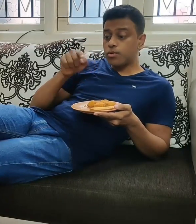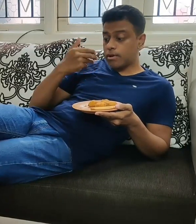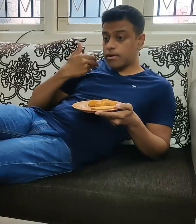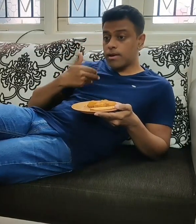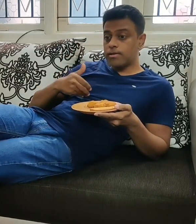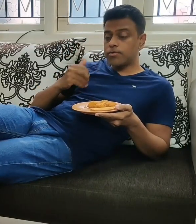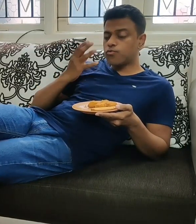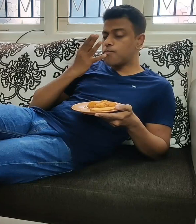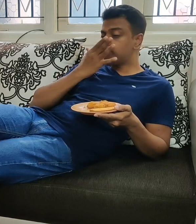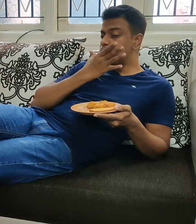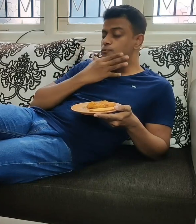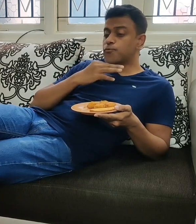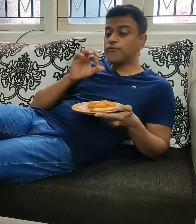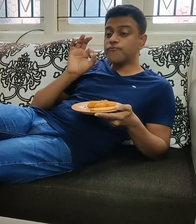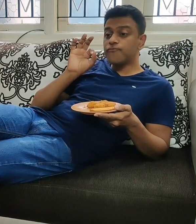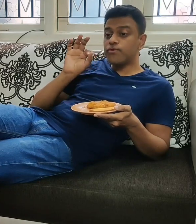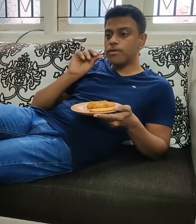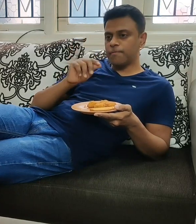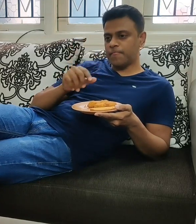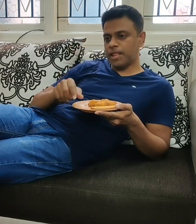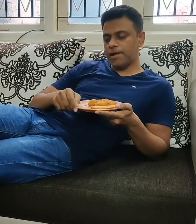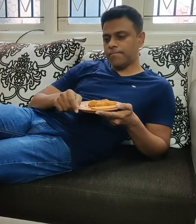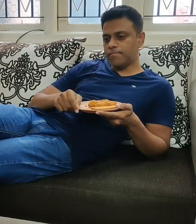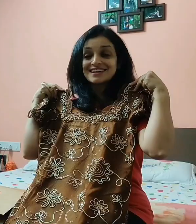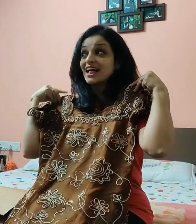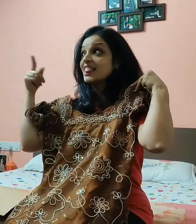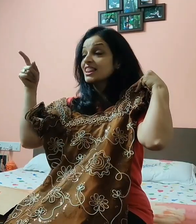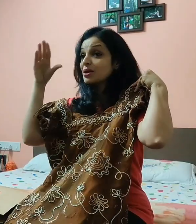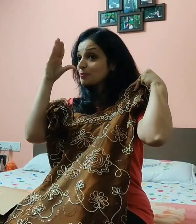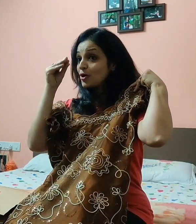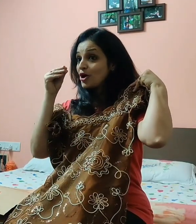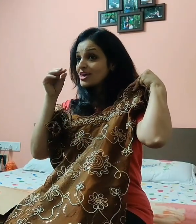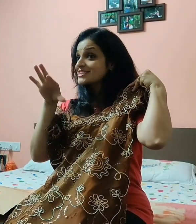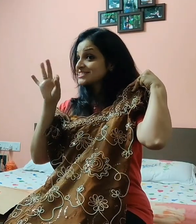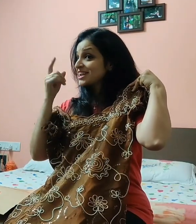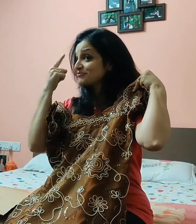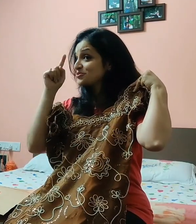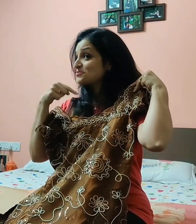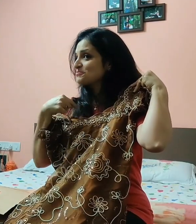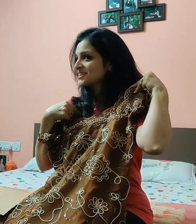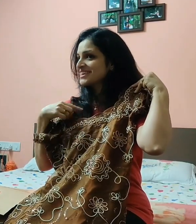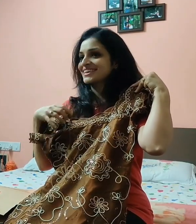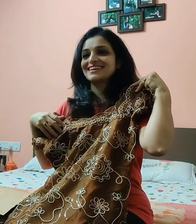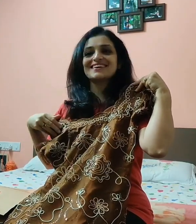Your dress look so beautiful That boy @ shop selected this for me